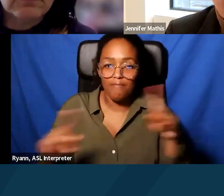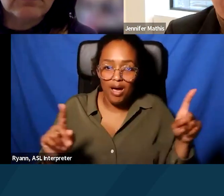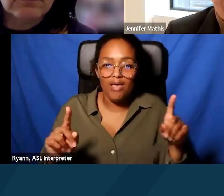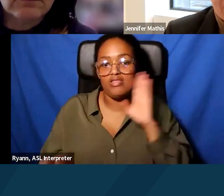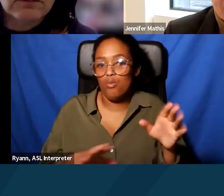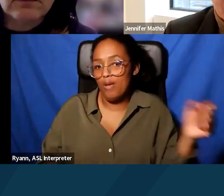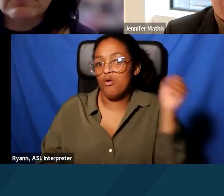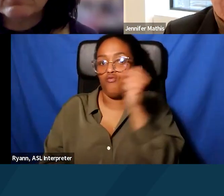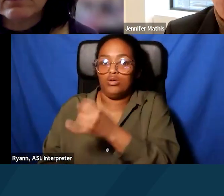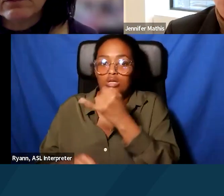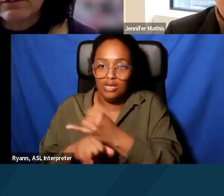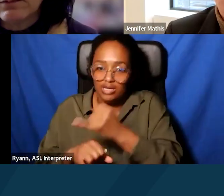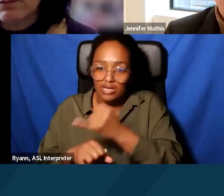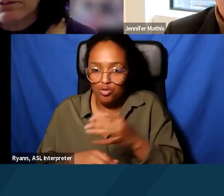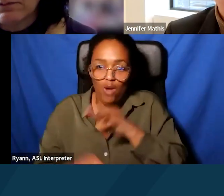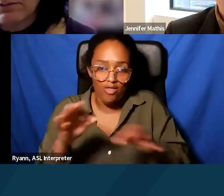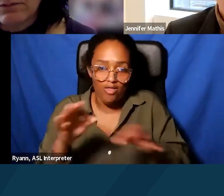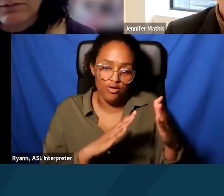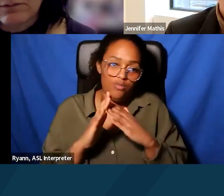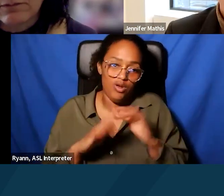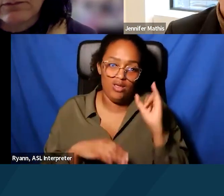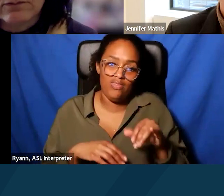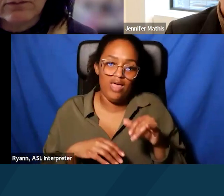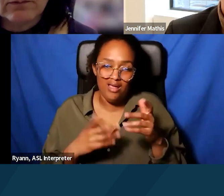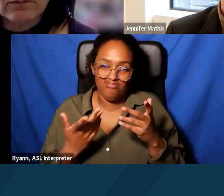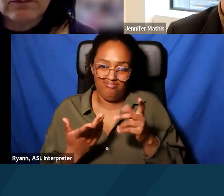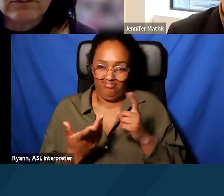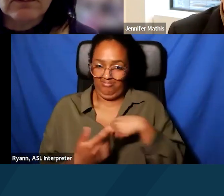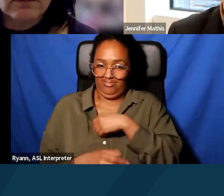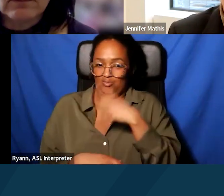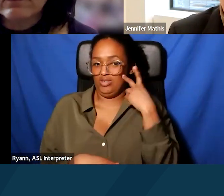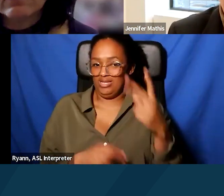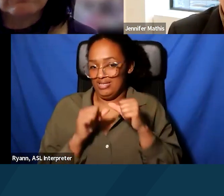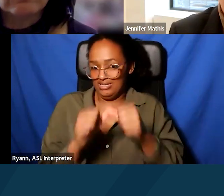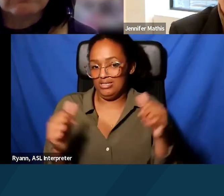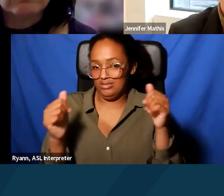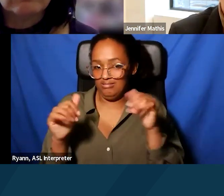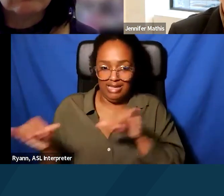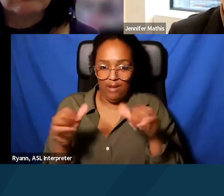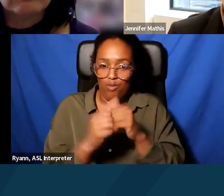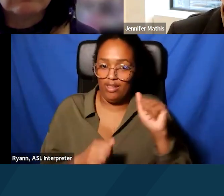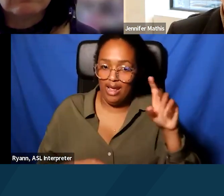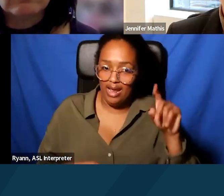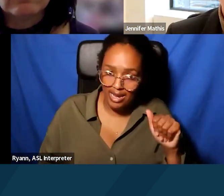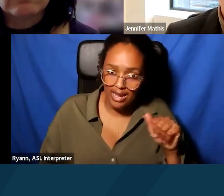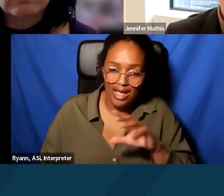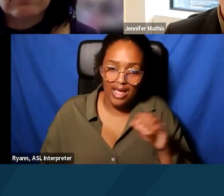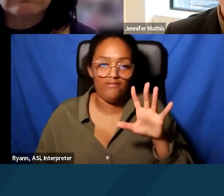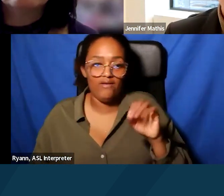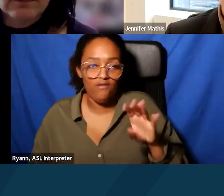and that is consistent with ADA and 504. I see James has his hand up. Can I piggyback with you, what you said, Jennifer?